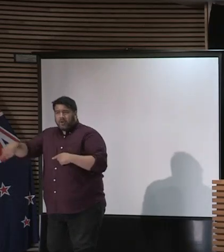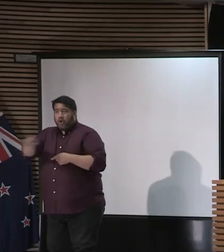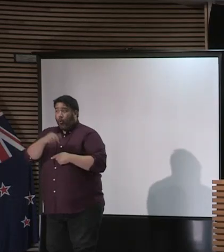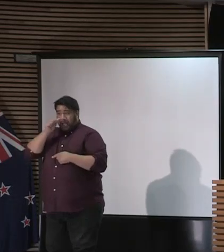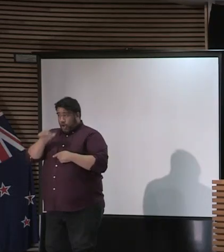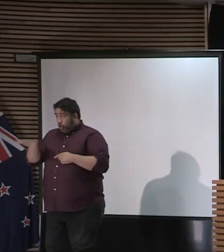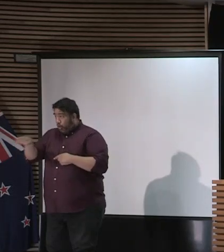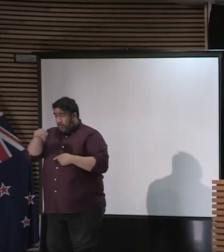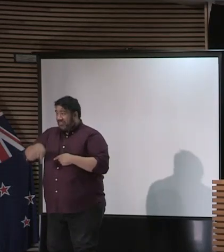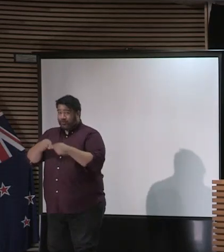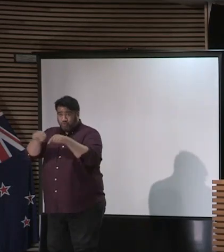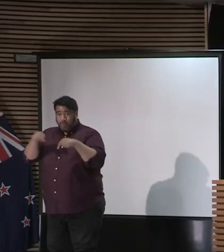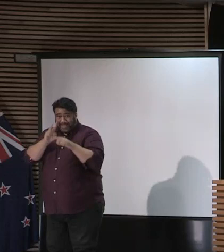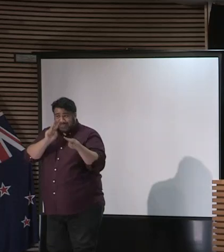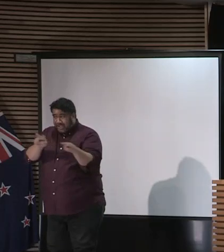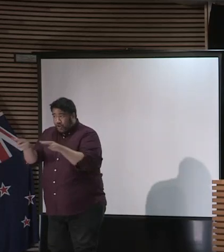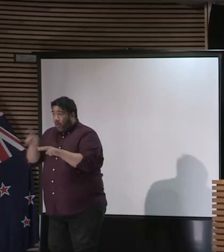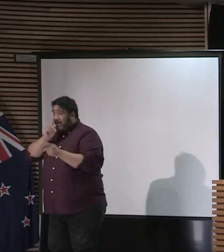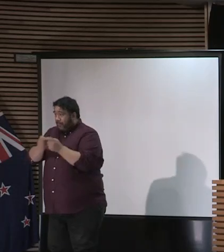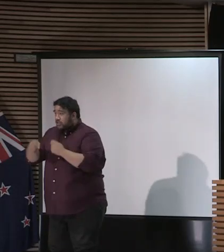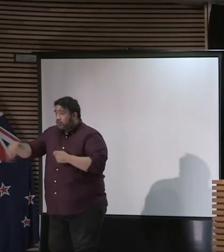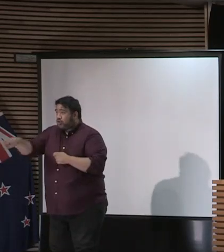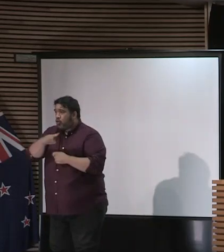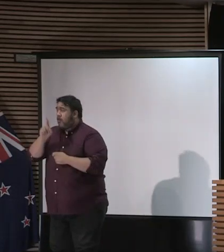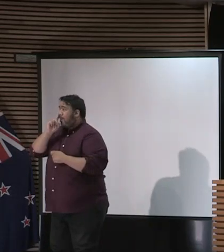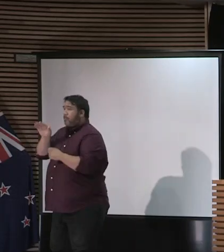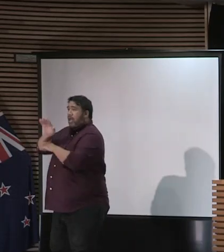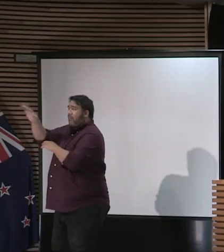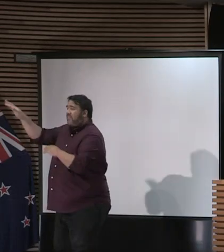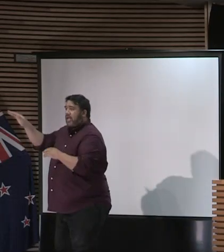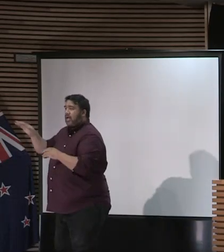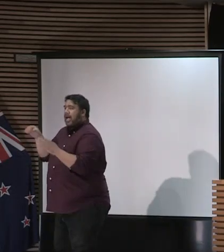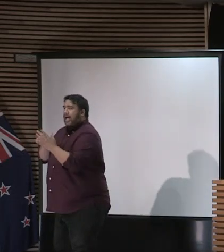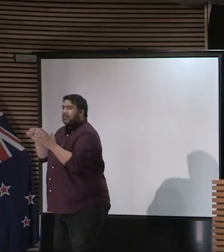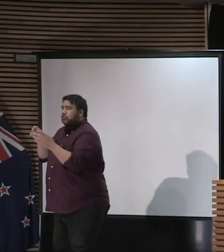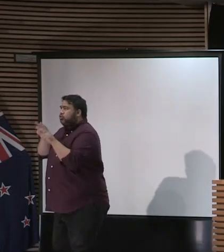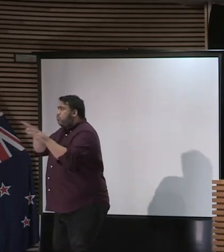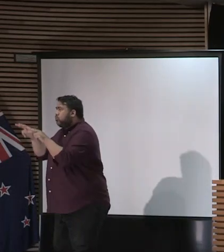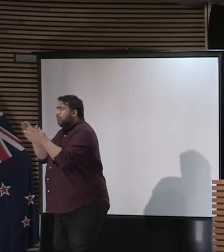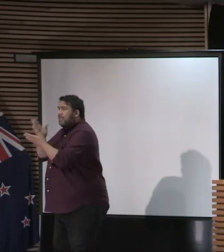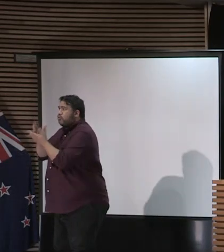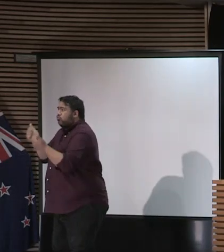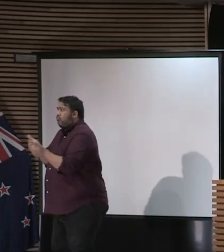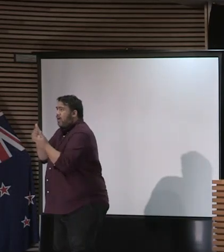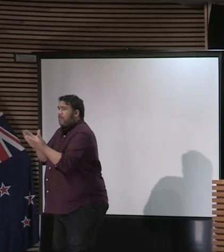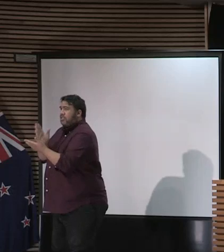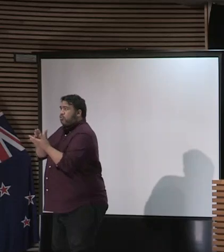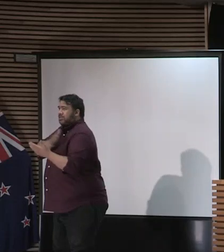now, we know everyone who is in this room. And in workplaces, we are able to